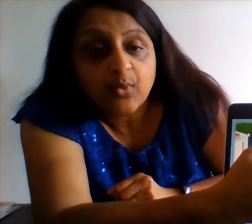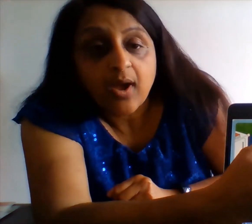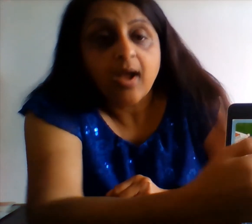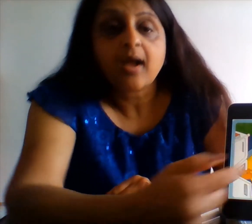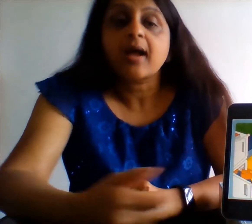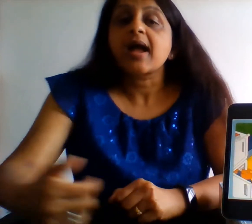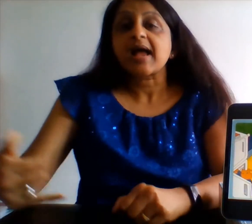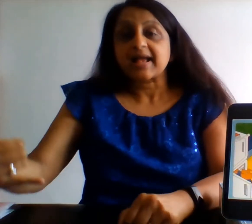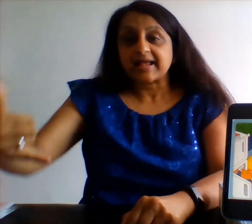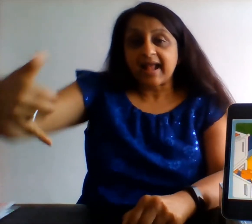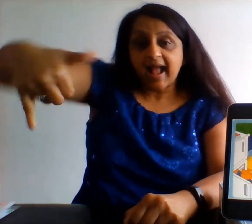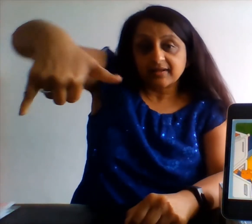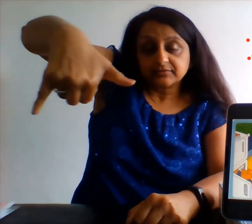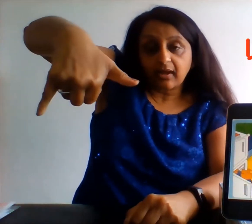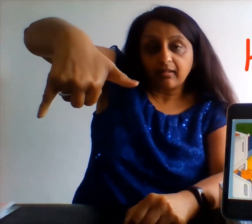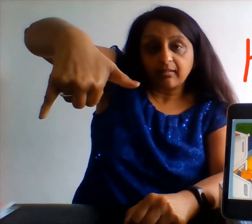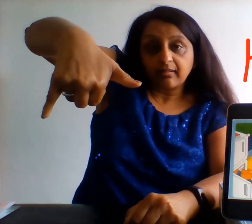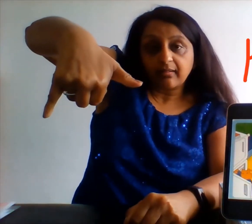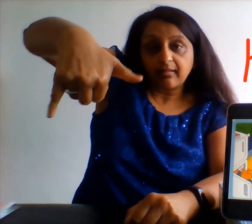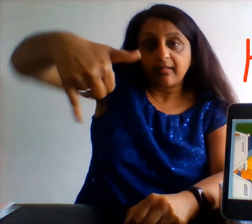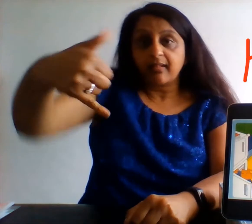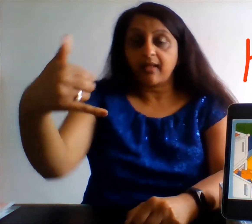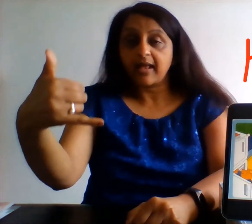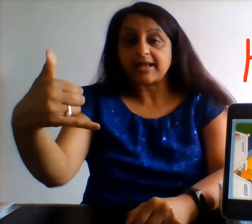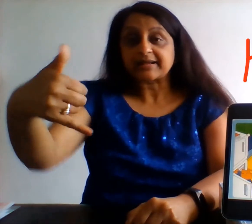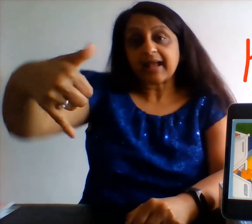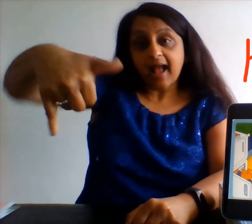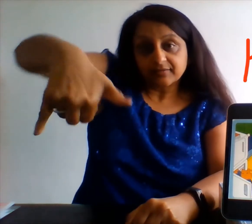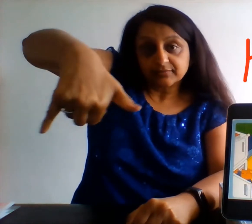This is a kettle.